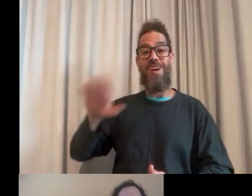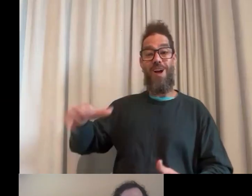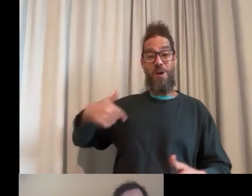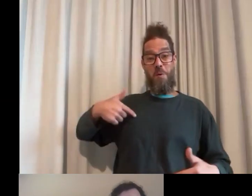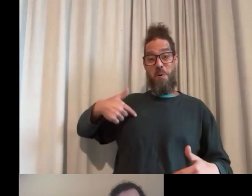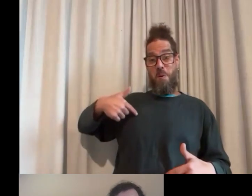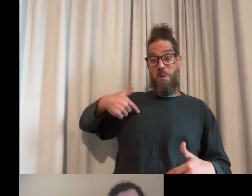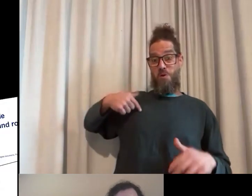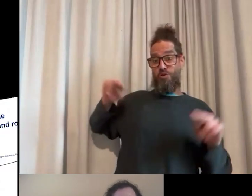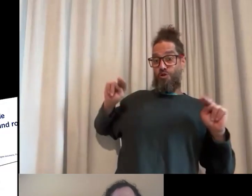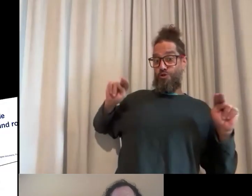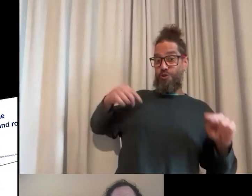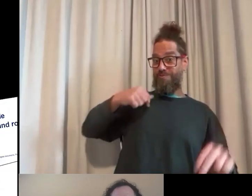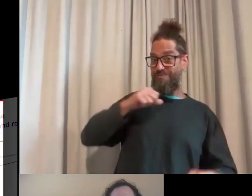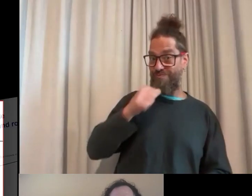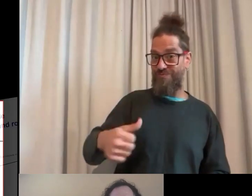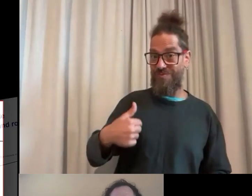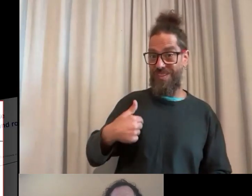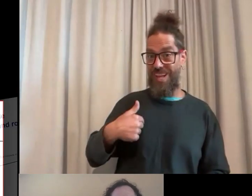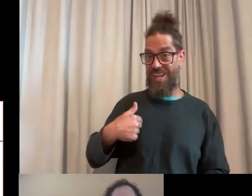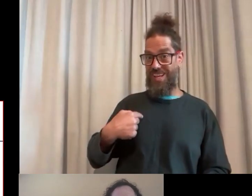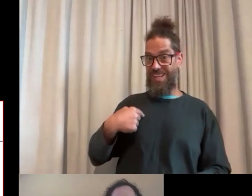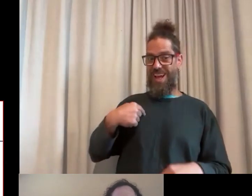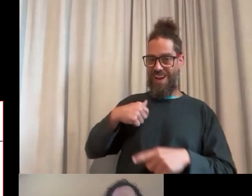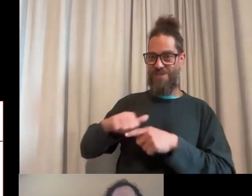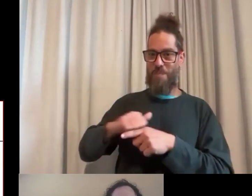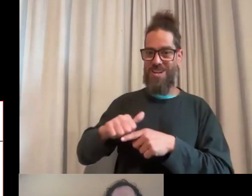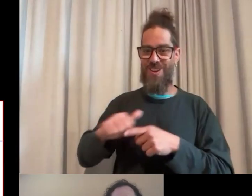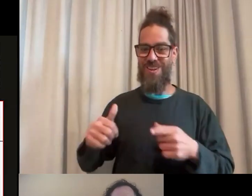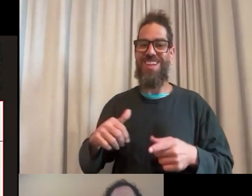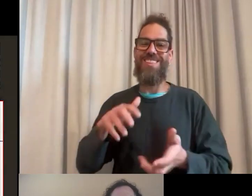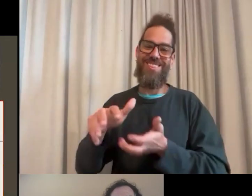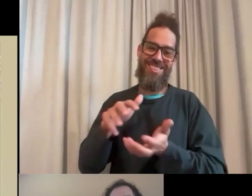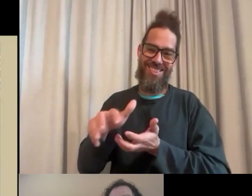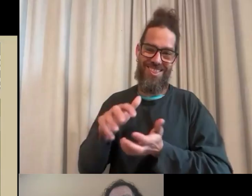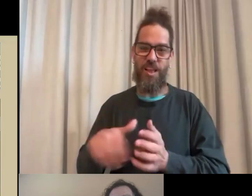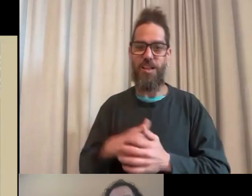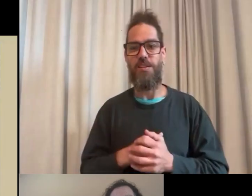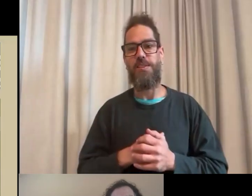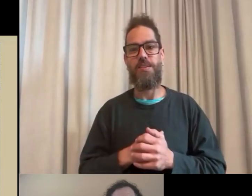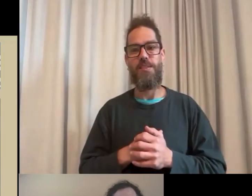Well, I'm a little biased because it's part of what we do.